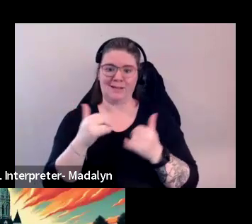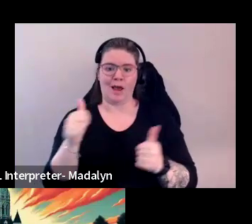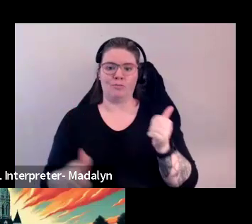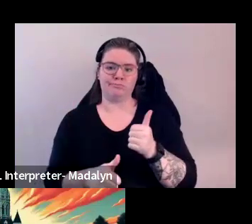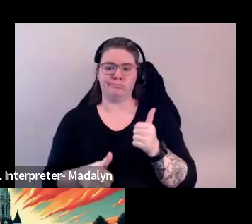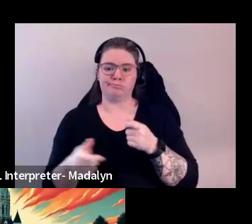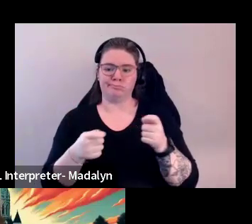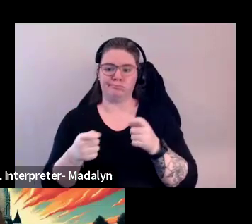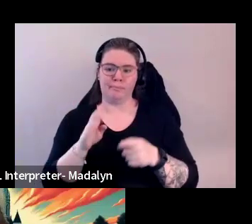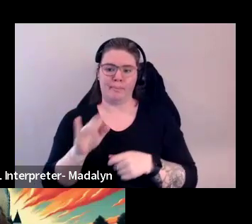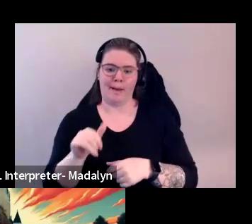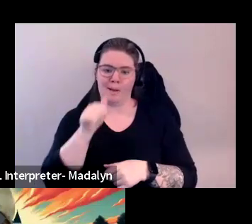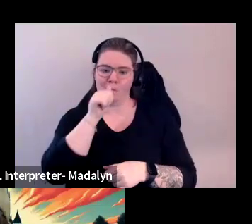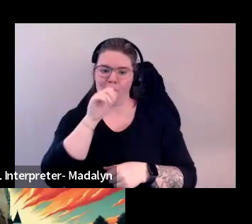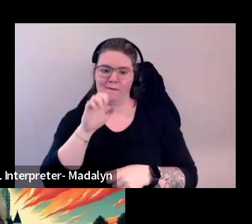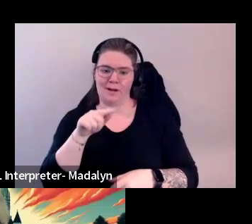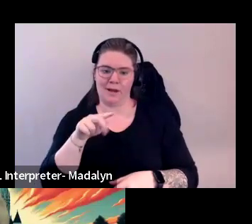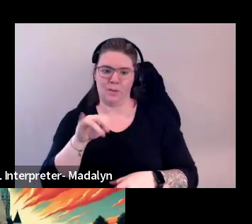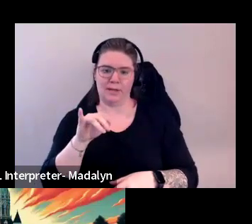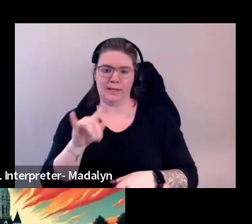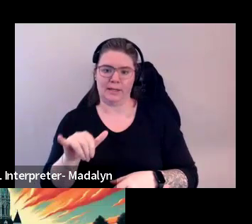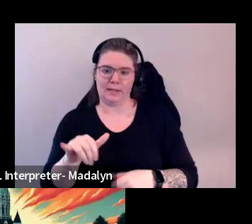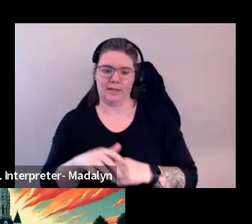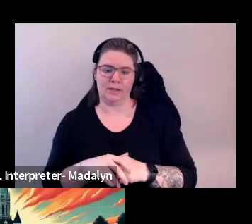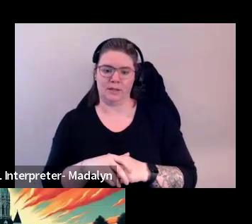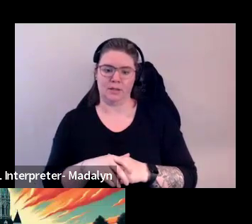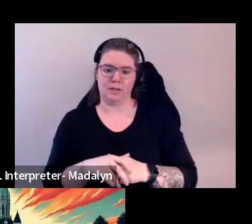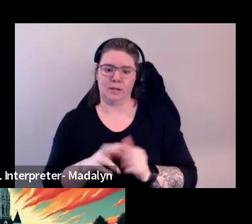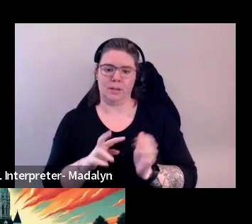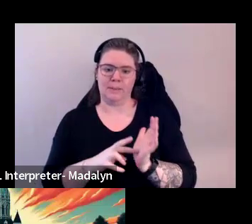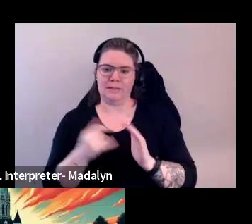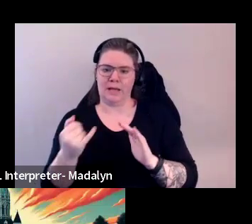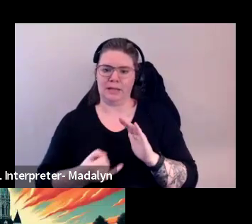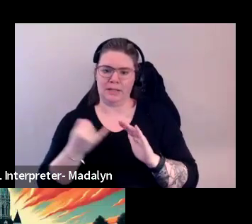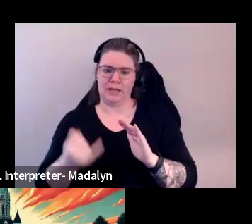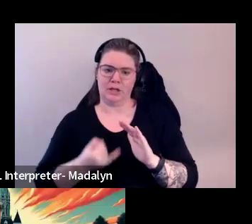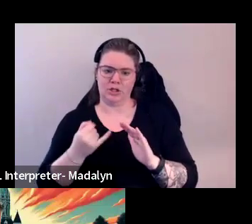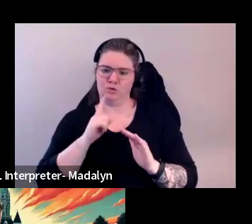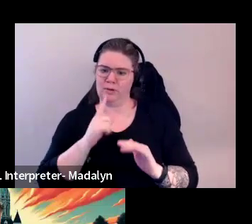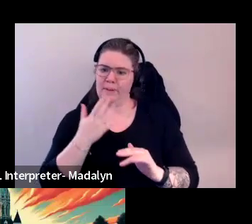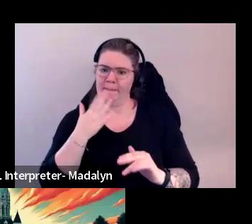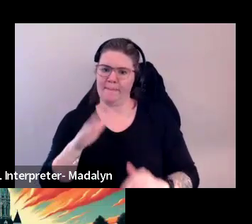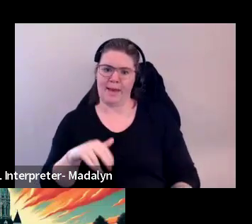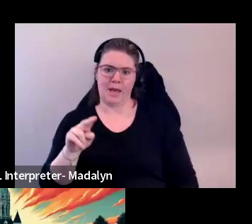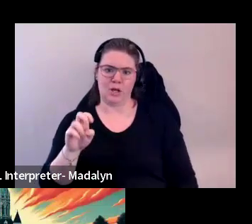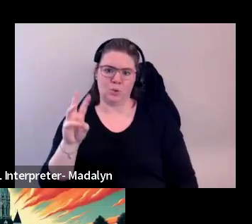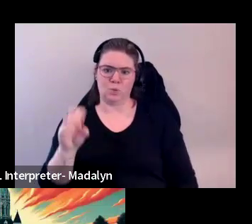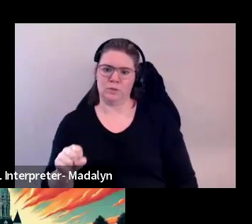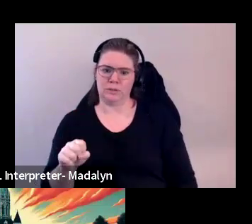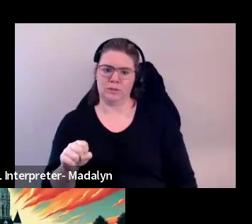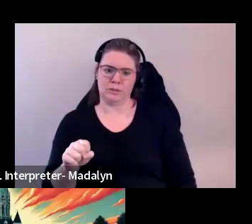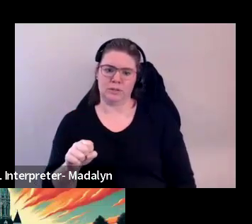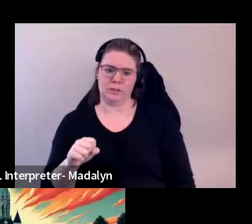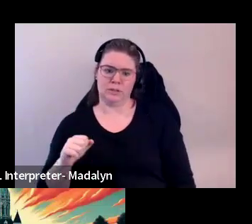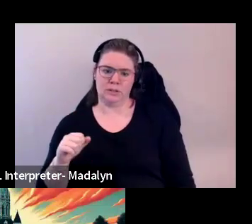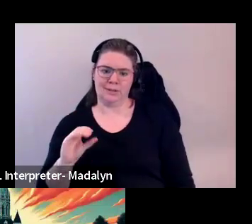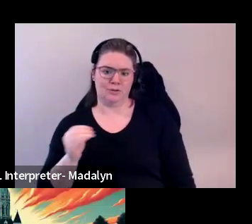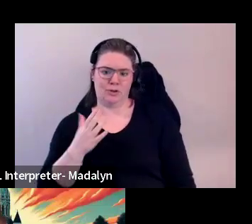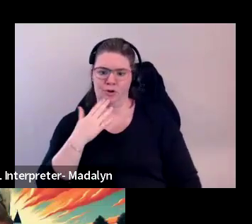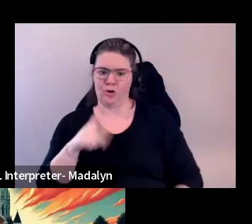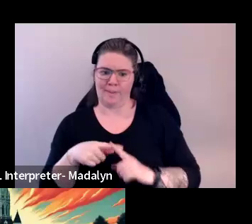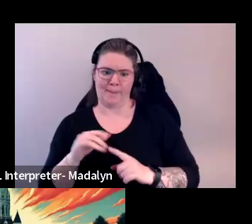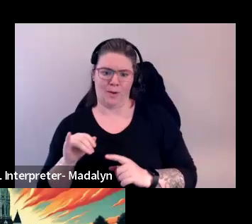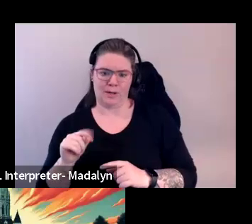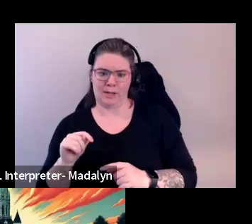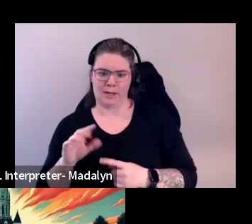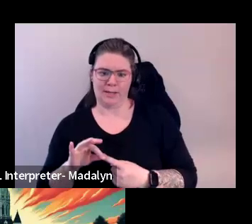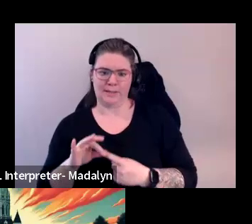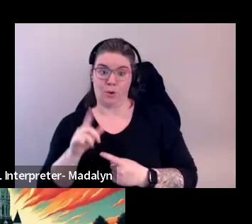Tom Olin: So that means isolation ridic for anyone. I mean it just. It's bad news always. There's nothing good about it except for who profits from it.